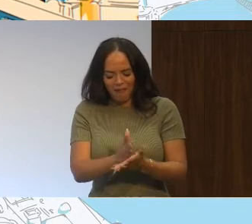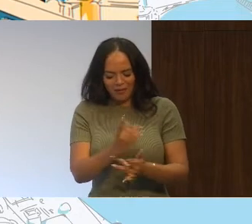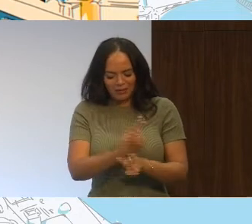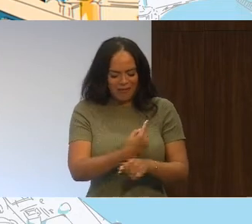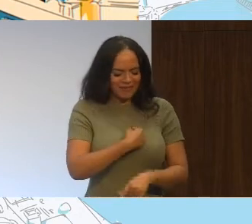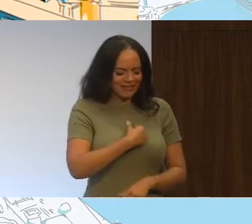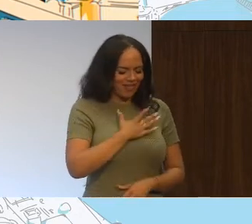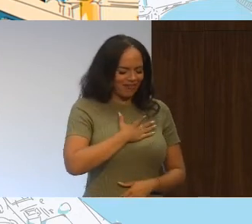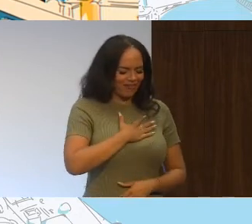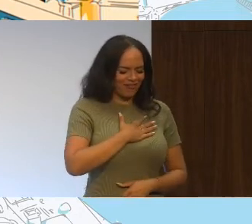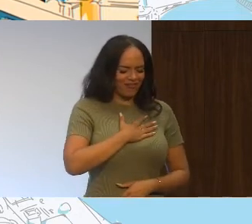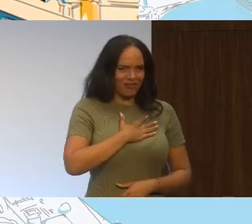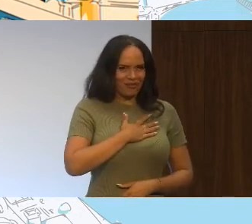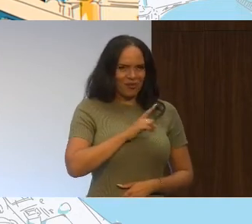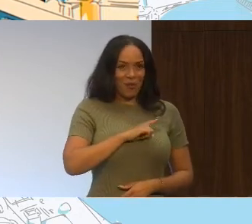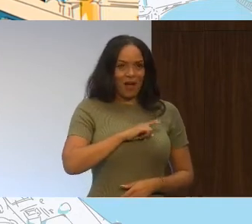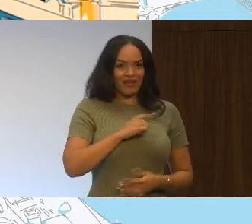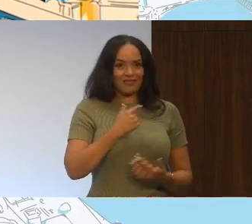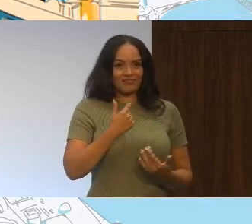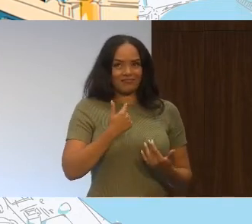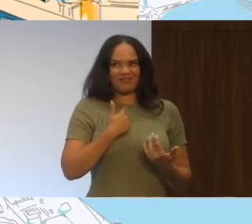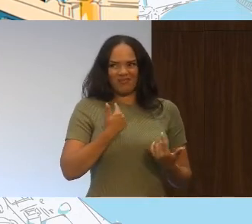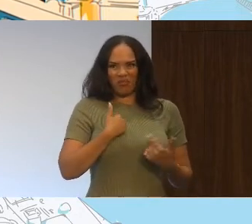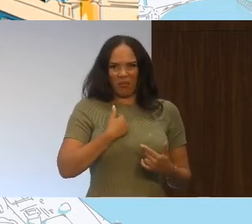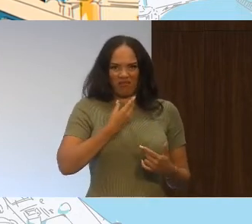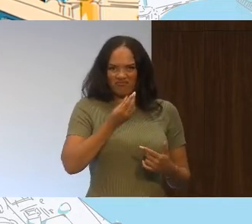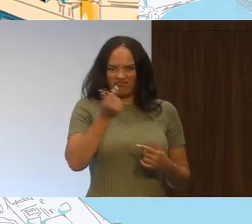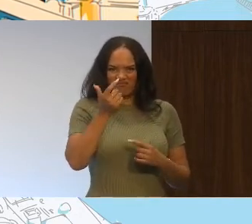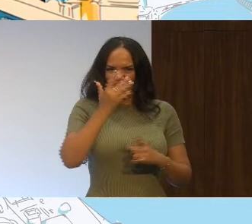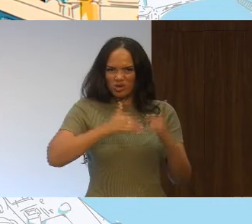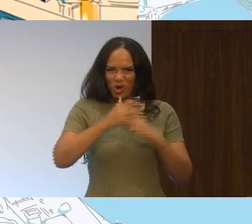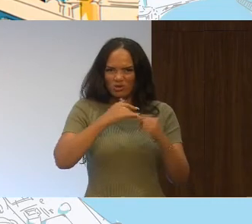because I don't, I don't do much social media in that sort of stuff. I'm not that